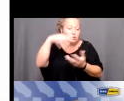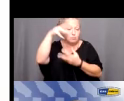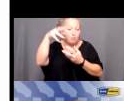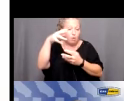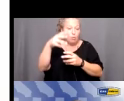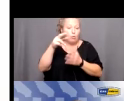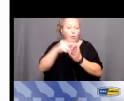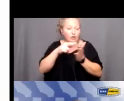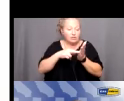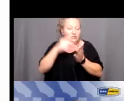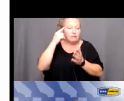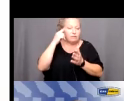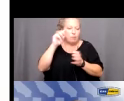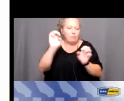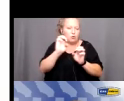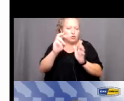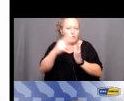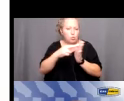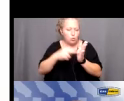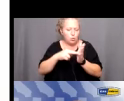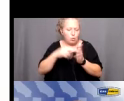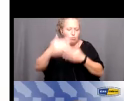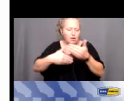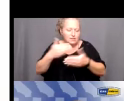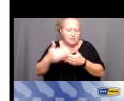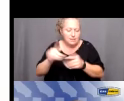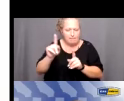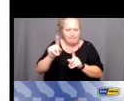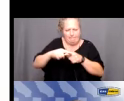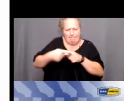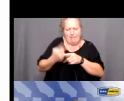rule making process and it was just at the beginning of last year in February